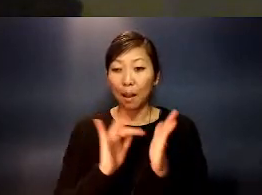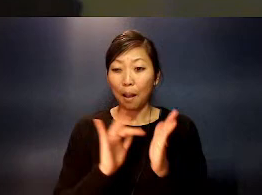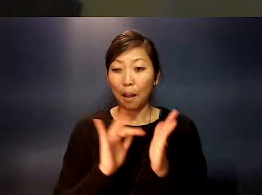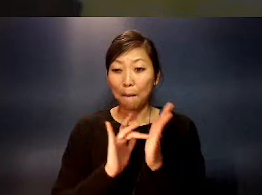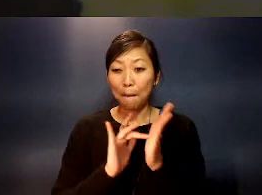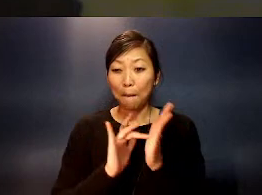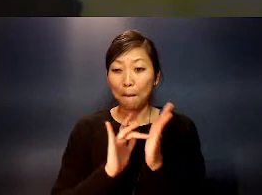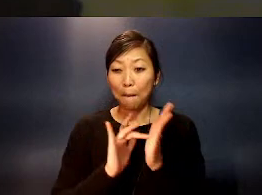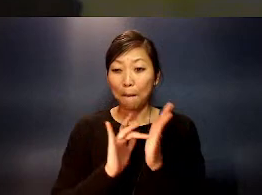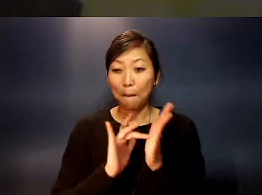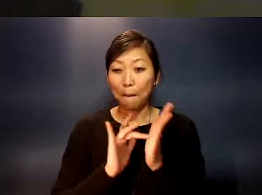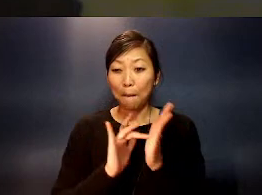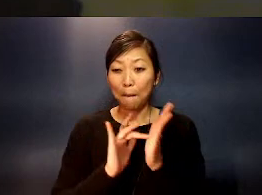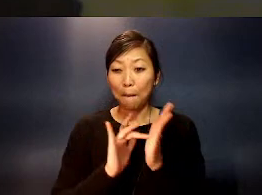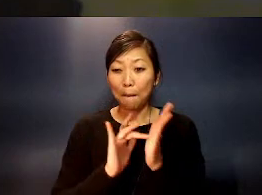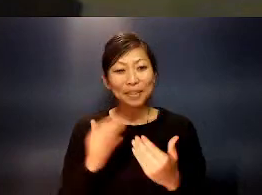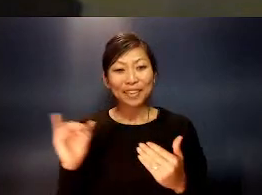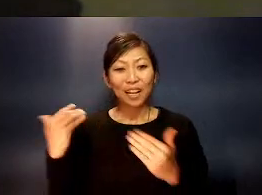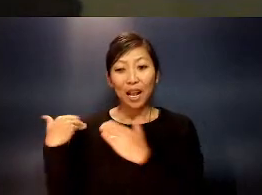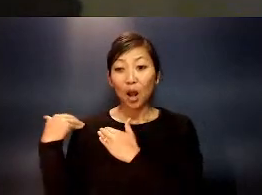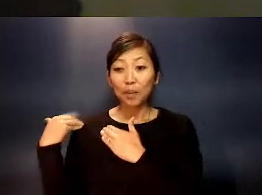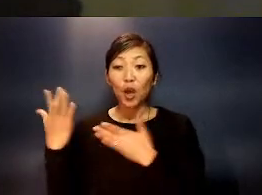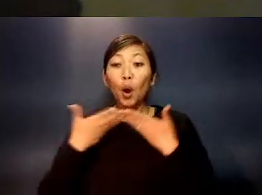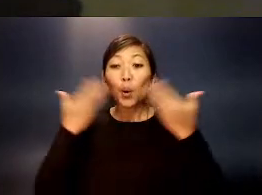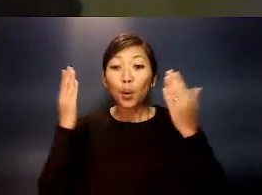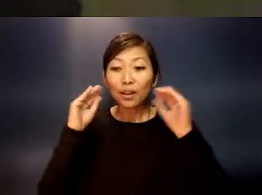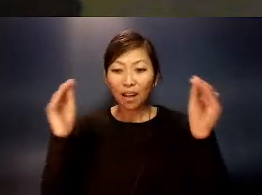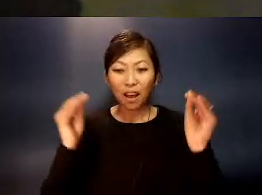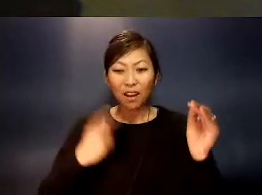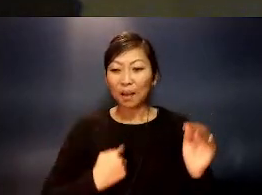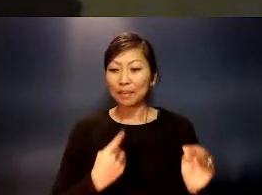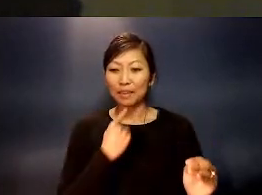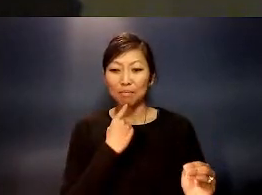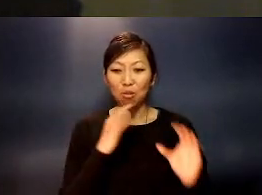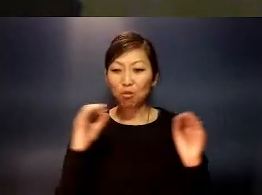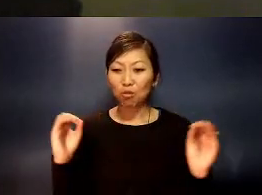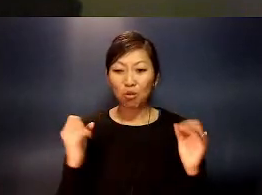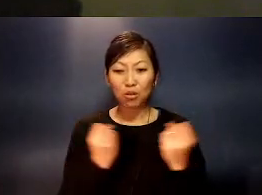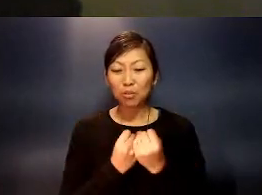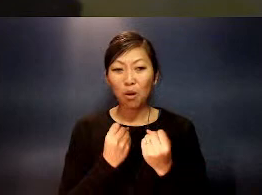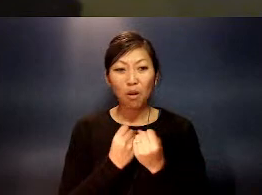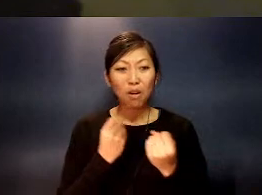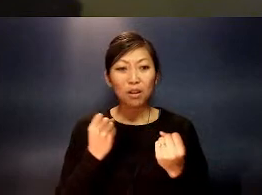192 MILLION DOLLARS IS A POLITICAL MEMBER, FOLLOWING THE MOST POLITICALLY CHARGED ELECTION I HAVE SEEN IN A